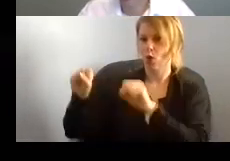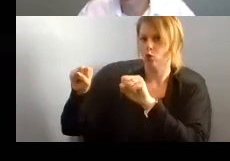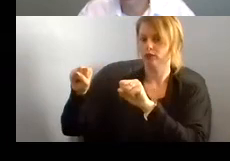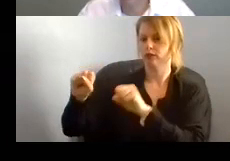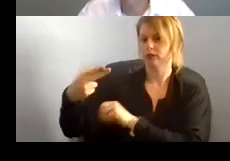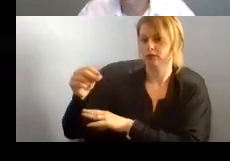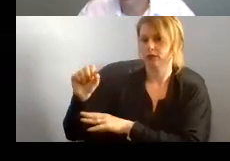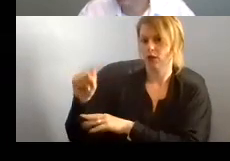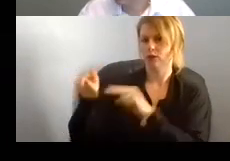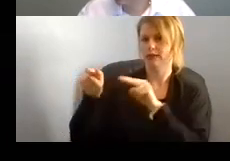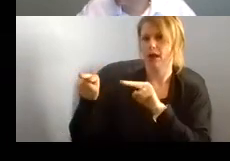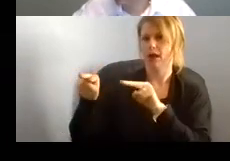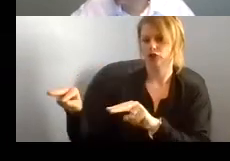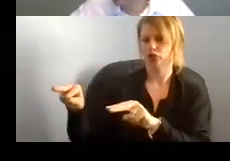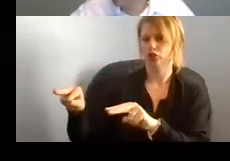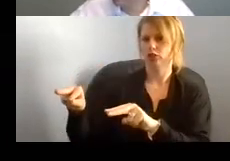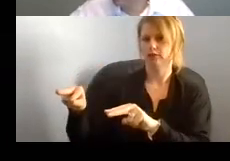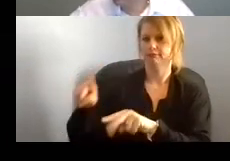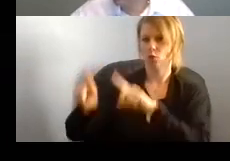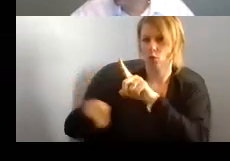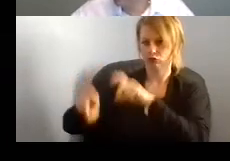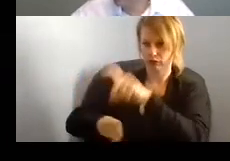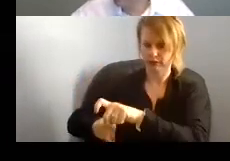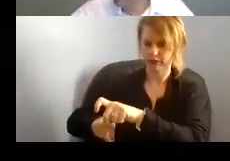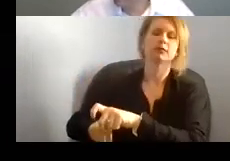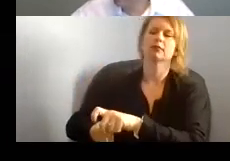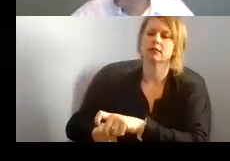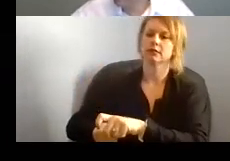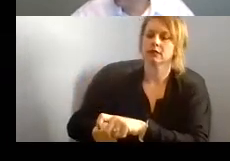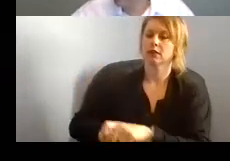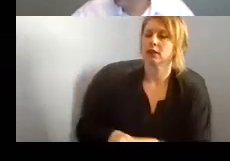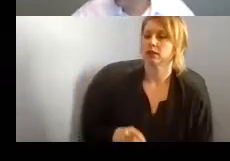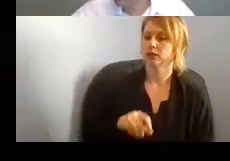So feel free to type questions. If we could have Beth and Molly